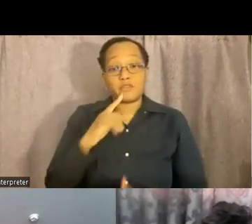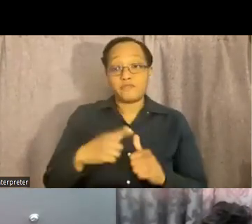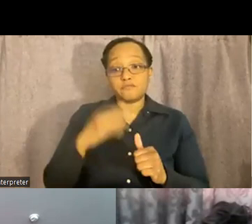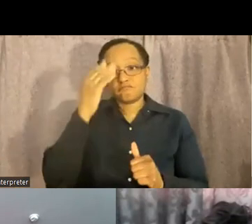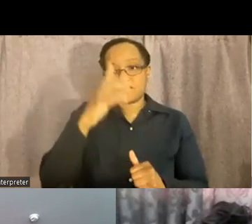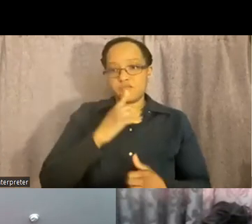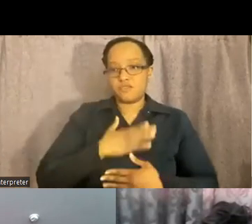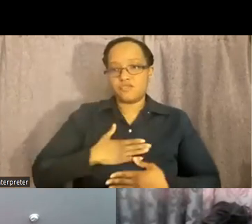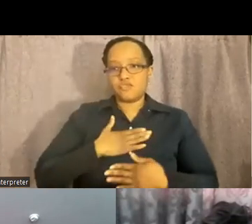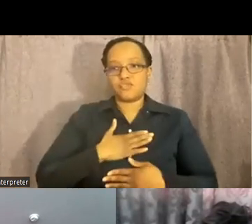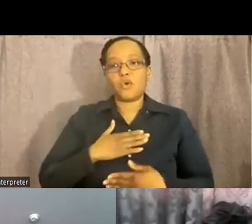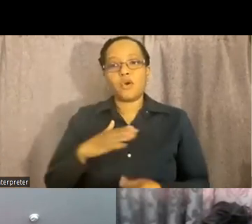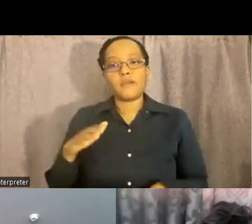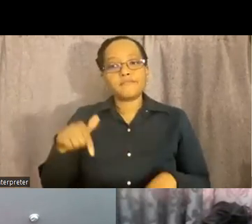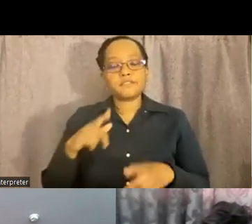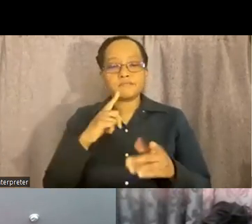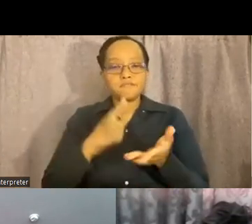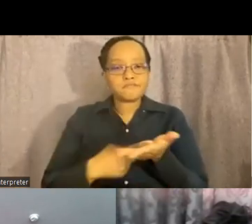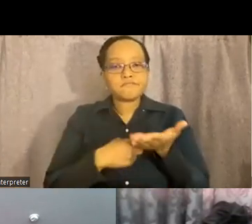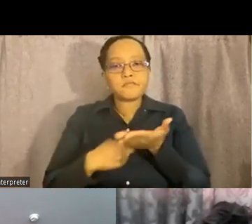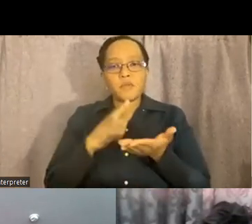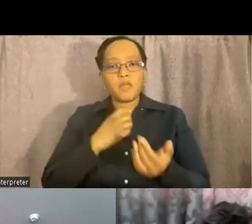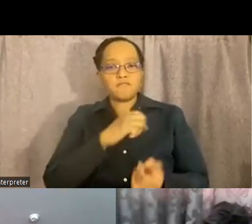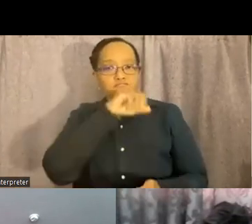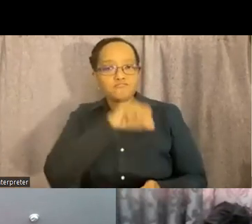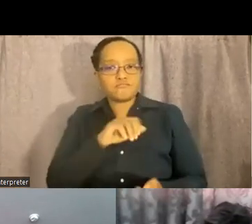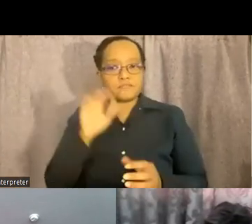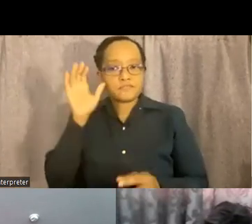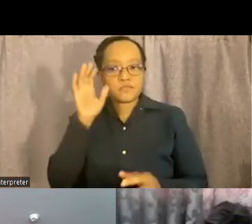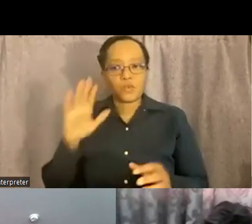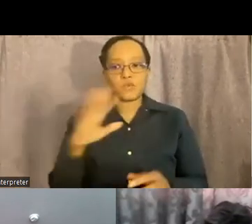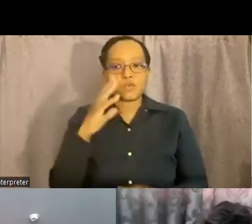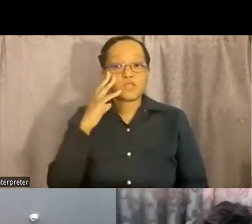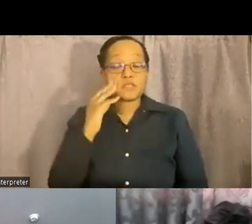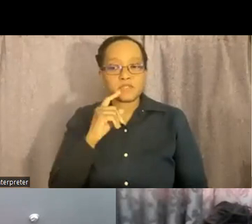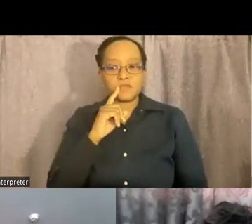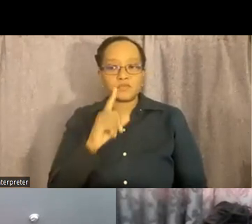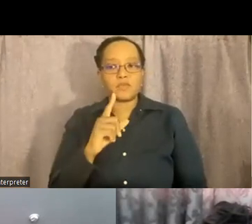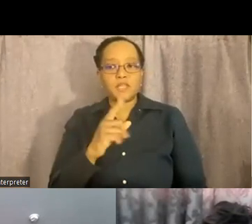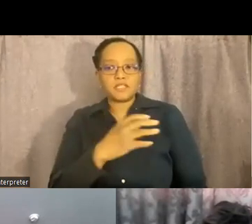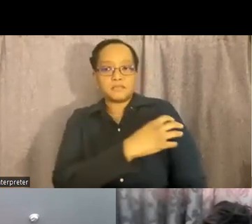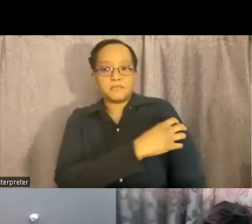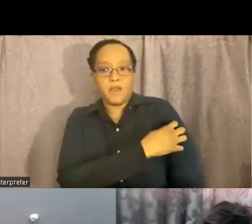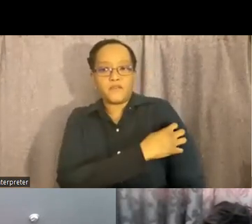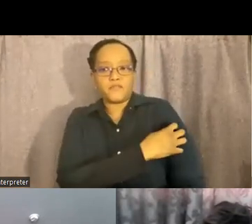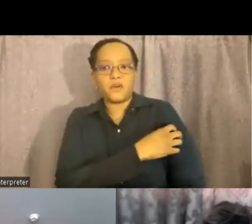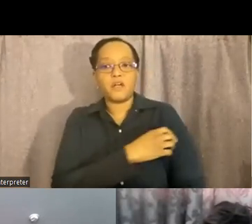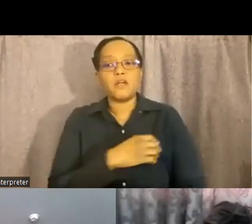I loved hearing about everyone's experience and find it very emotional, thank you all for sharing.